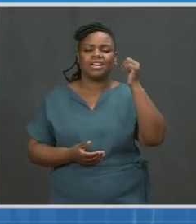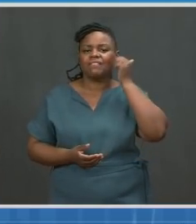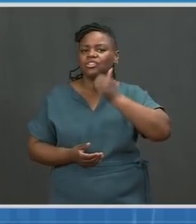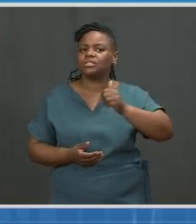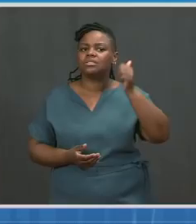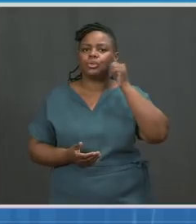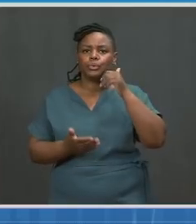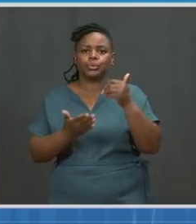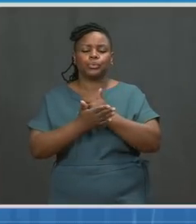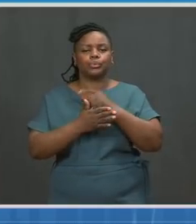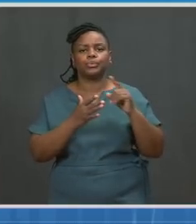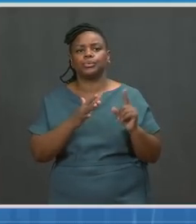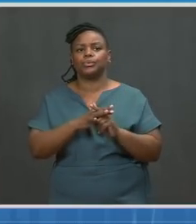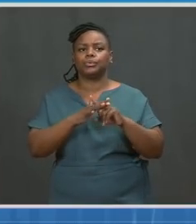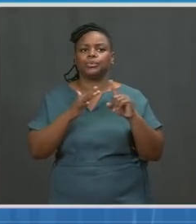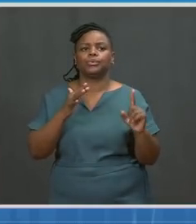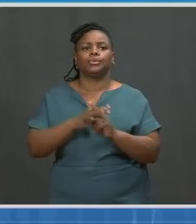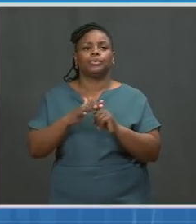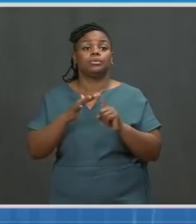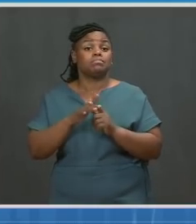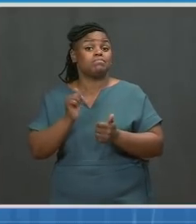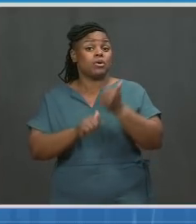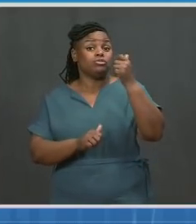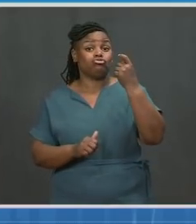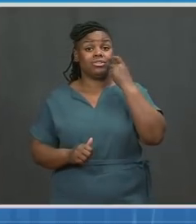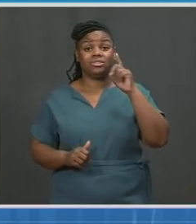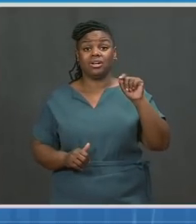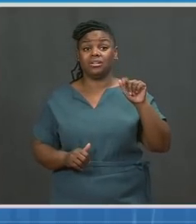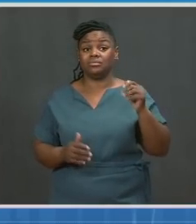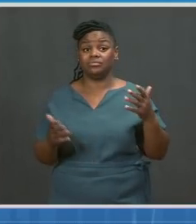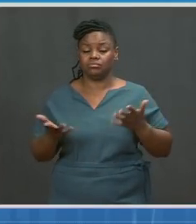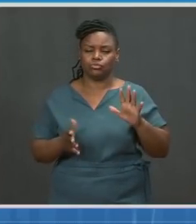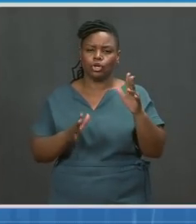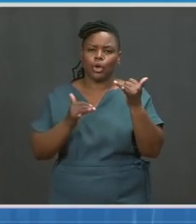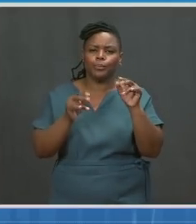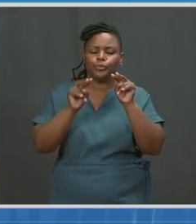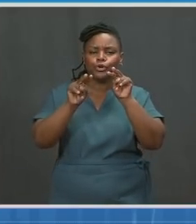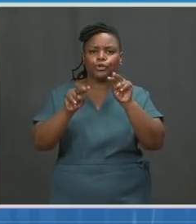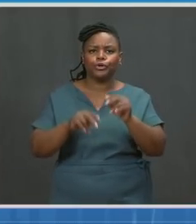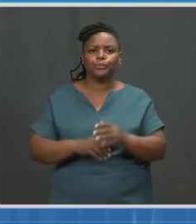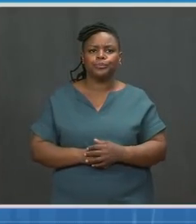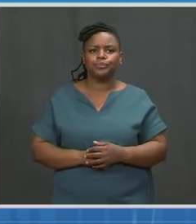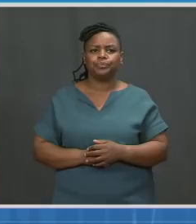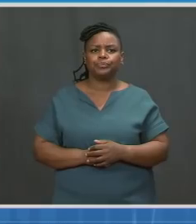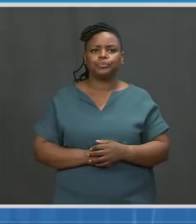the most recent data was looking at convalescent sera of COVID-19 cases